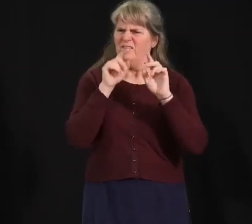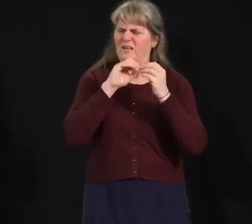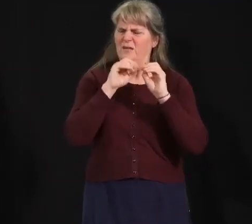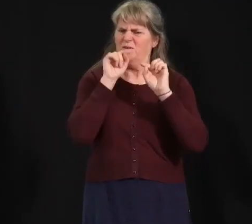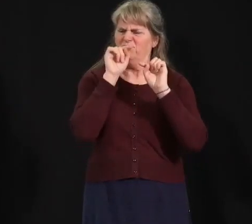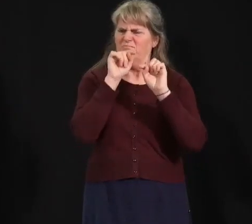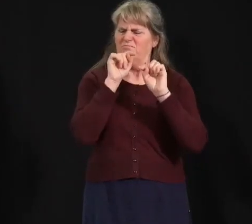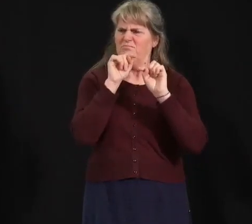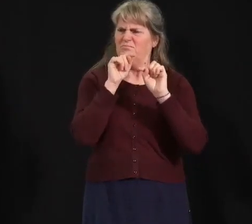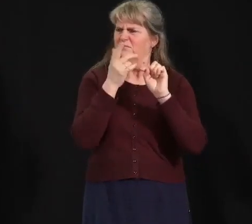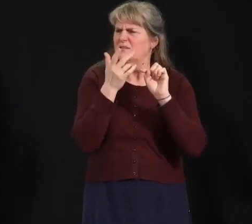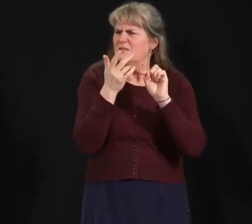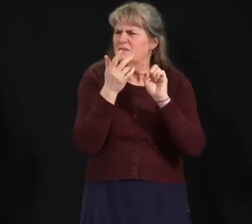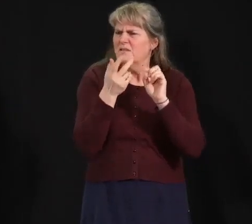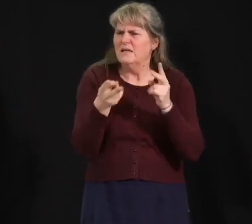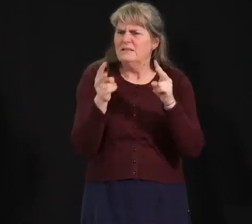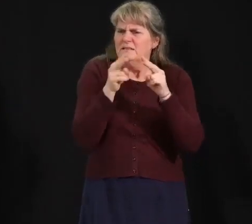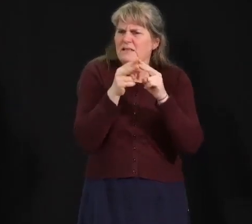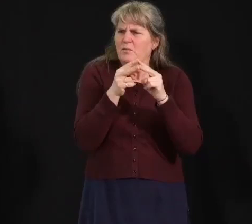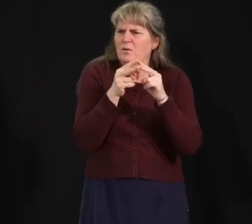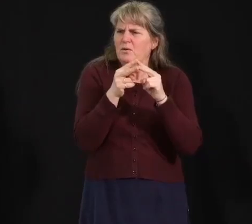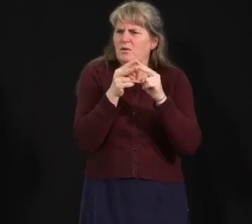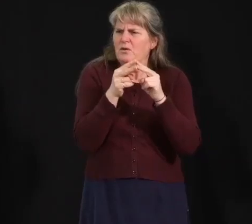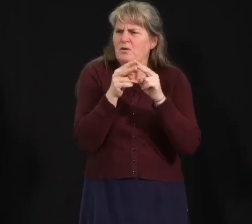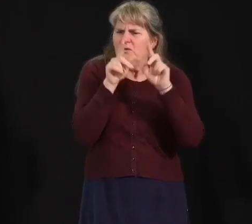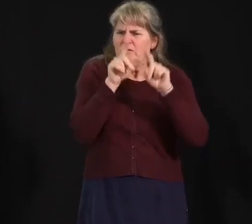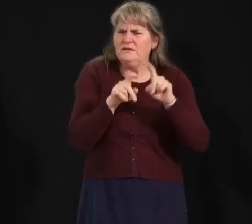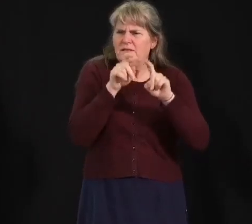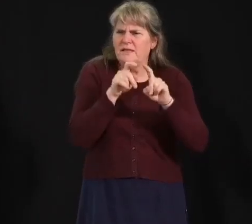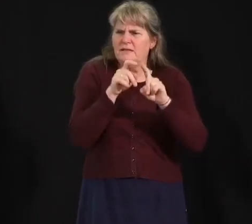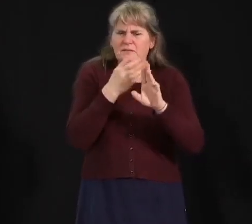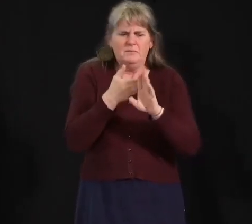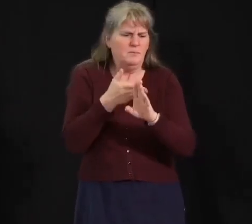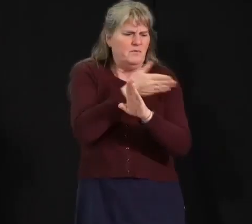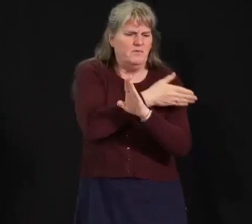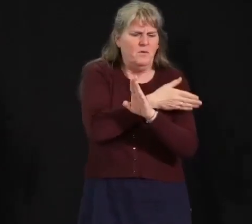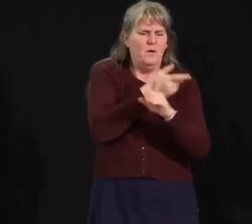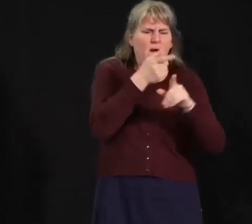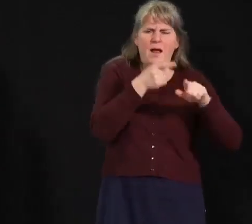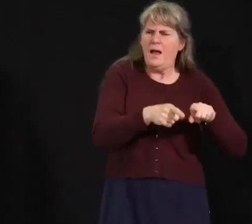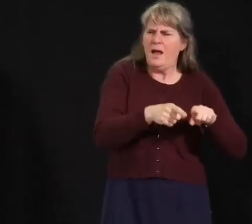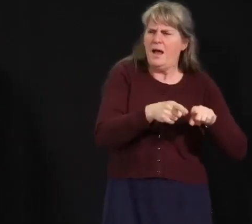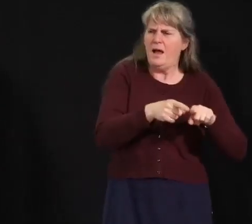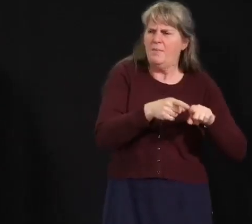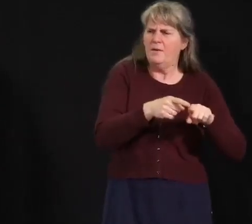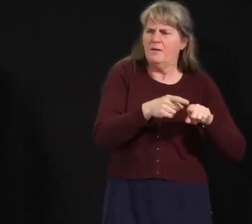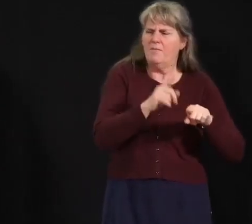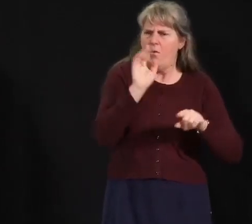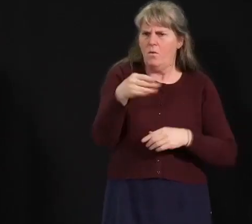We were at 78 -- 878 on Monday and 872 on Tuesday.